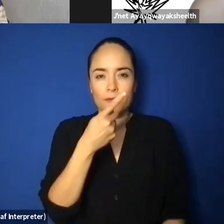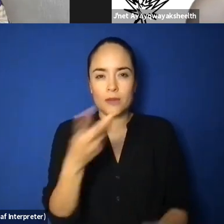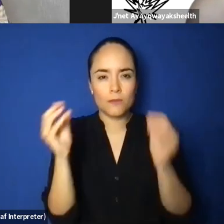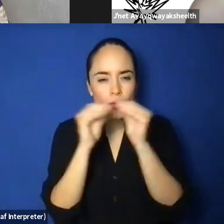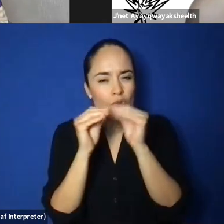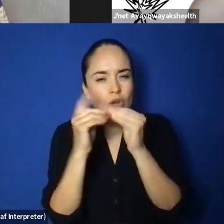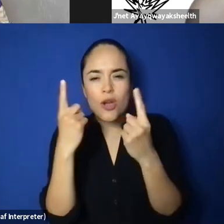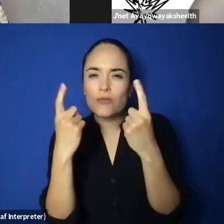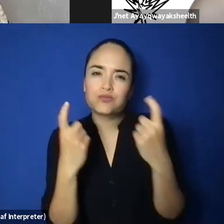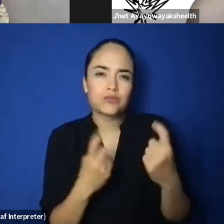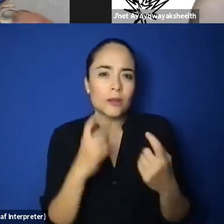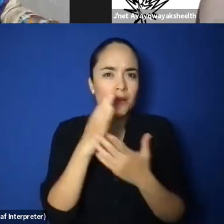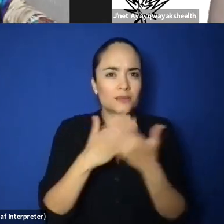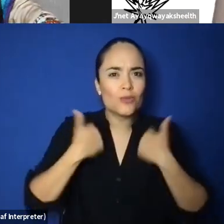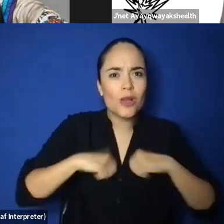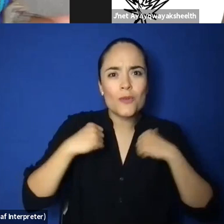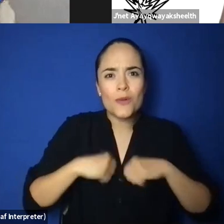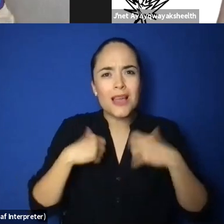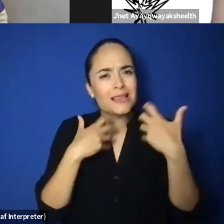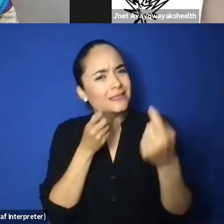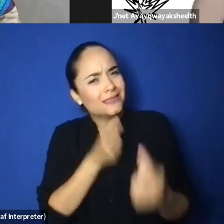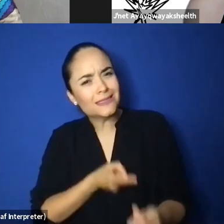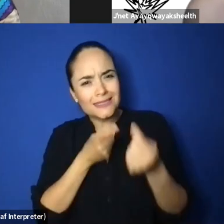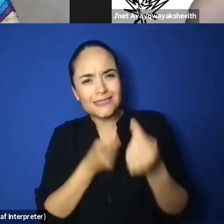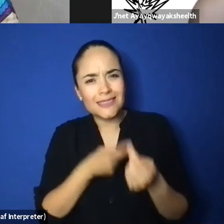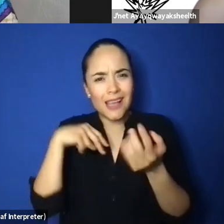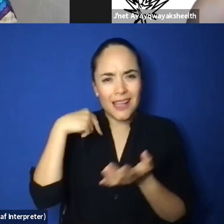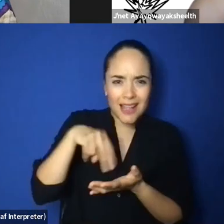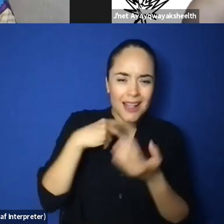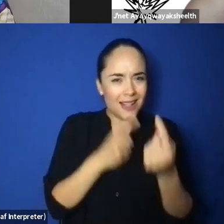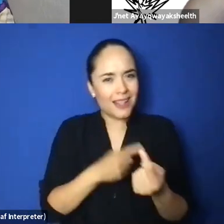but they're not having luck, maybe a little bit of teaching from you in a moment will help.